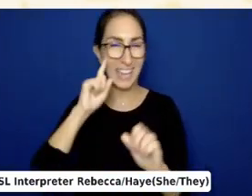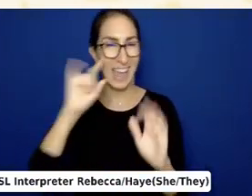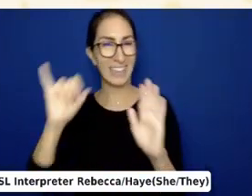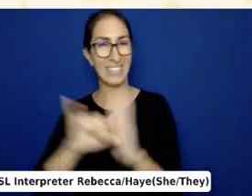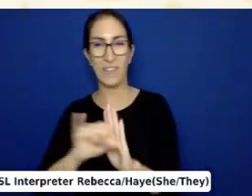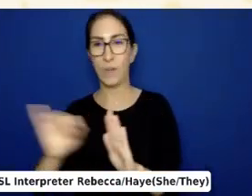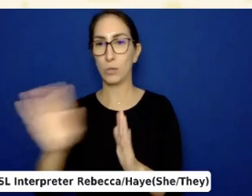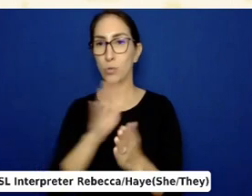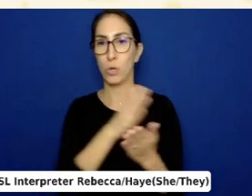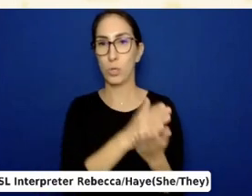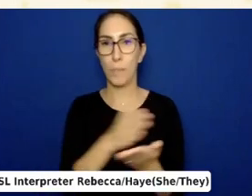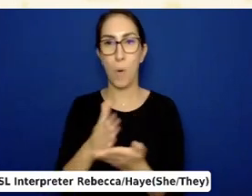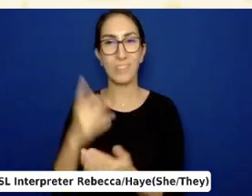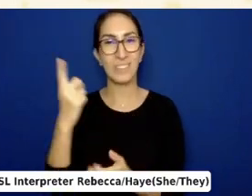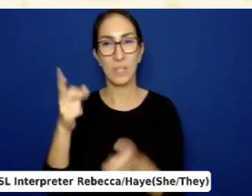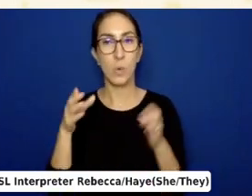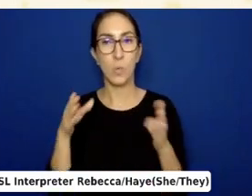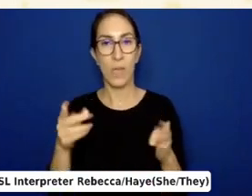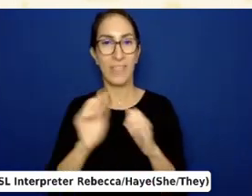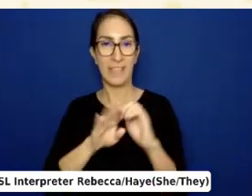that will be accessible as much as possible.